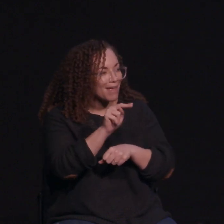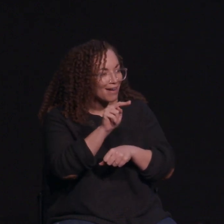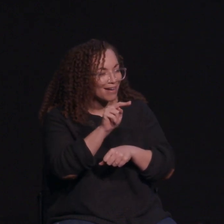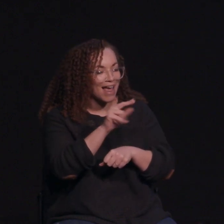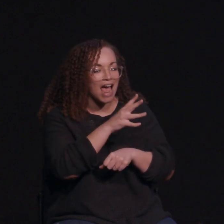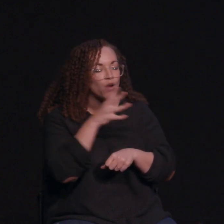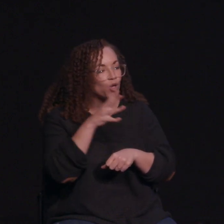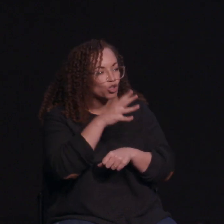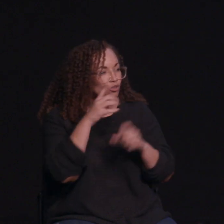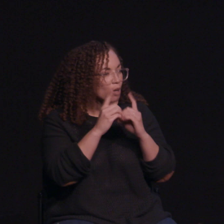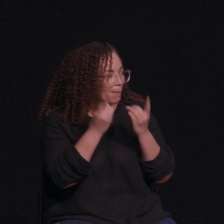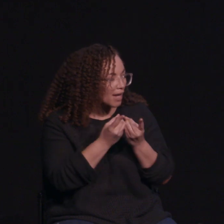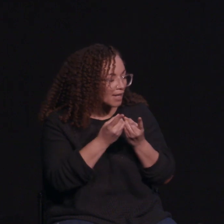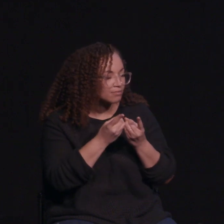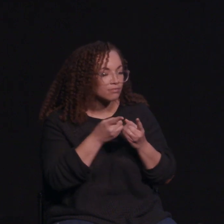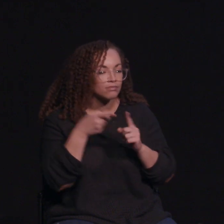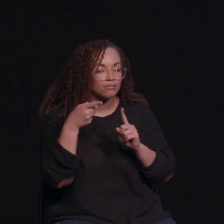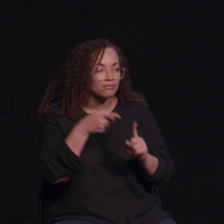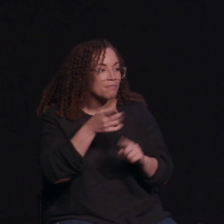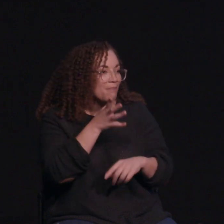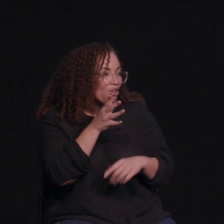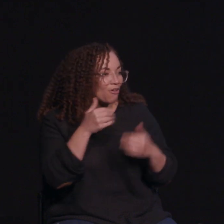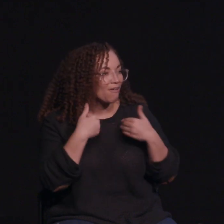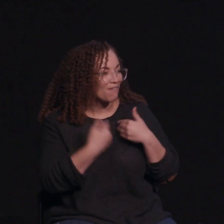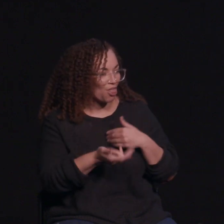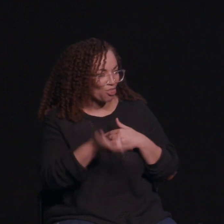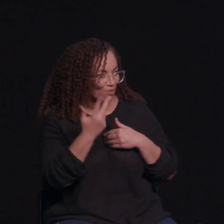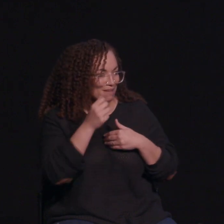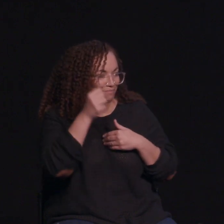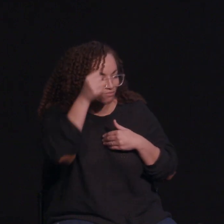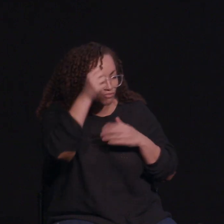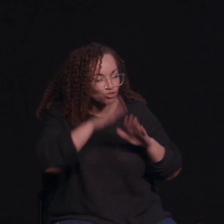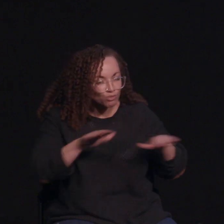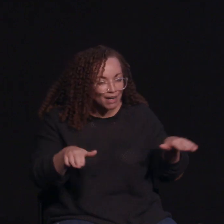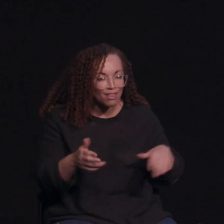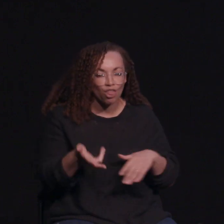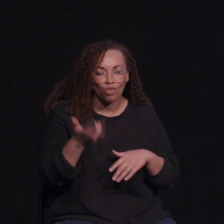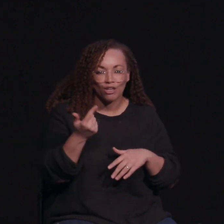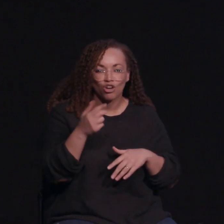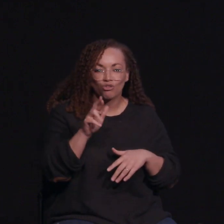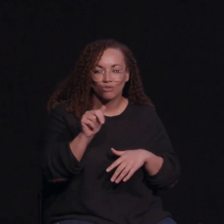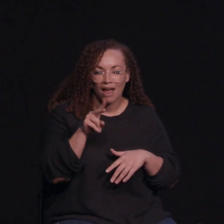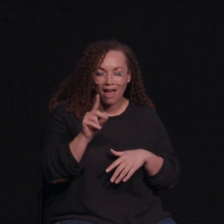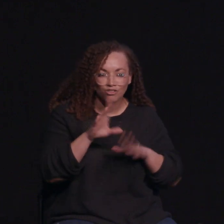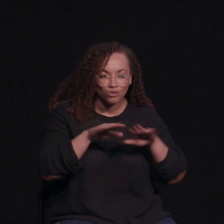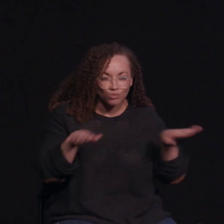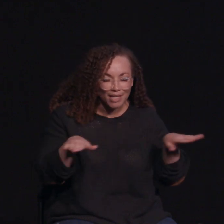She is a mother of three grown children, three grandchildren, and a proud Earth steward.